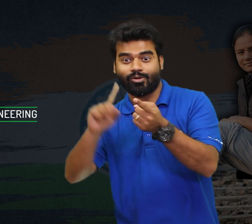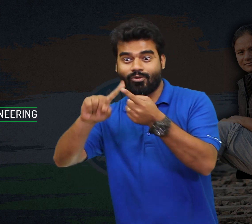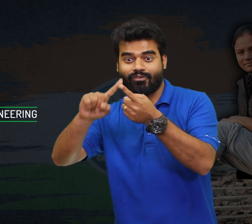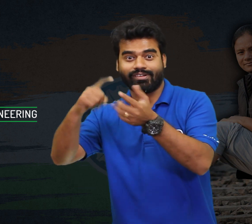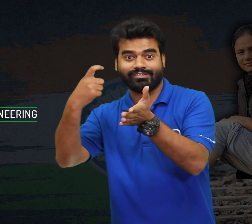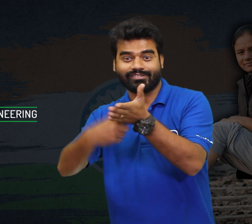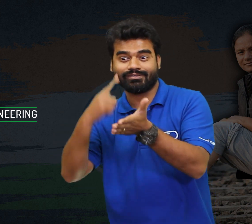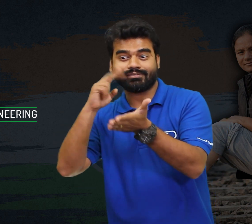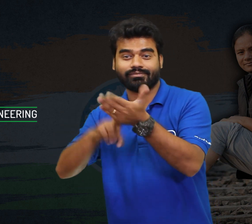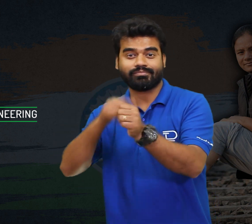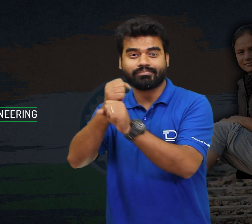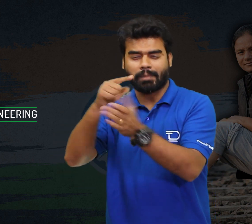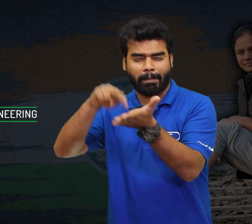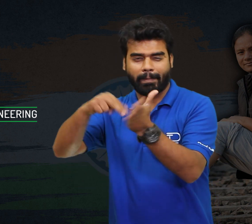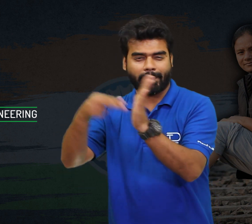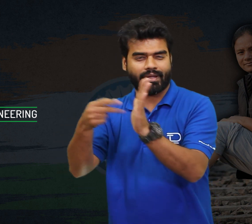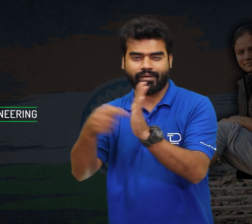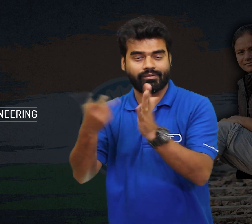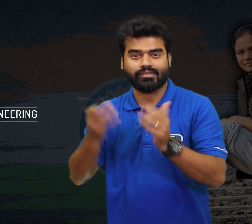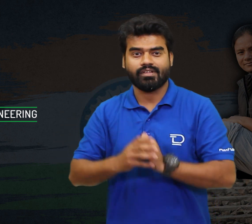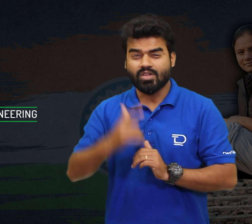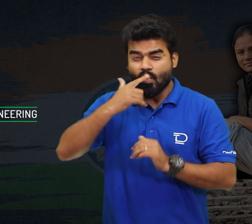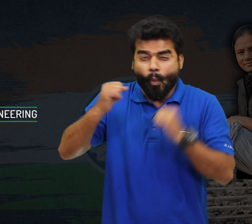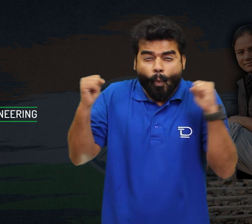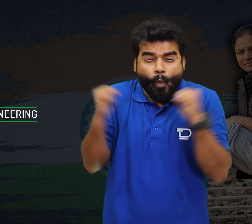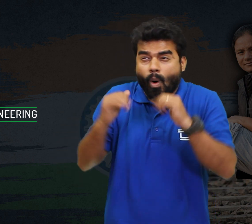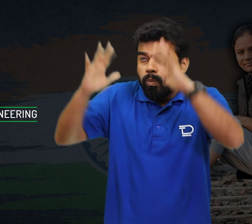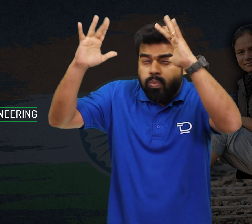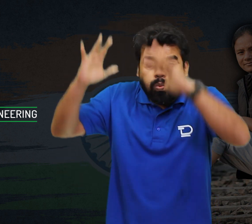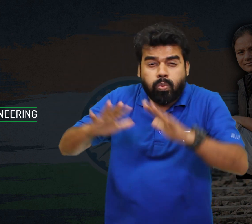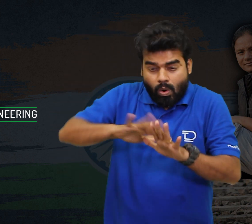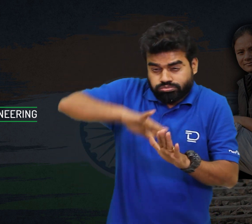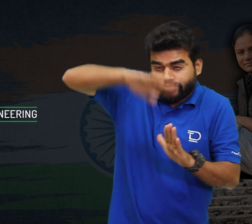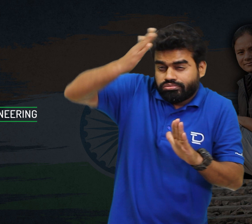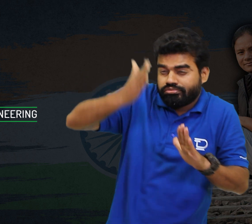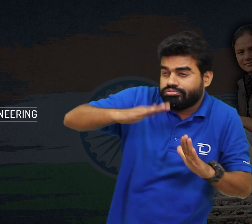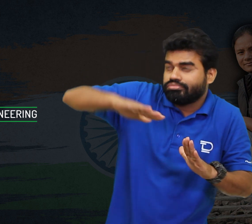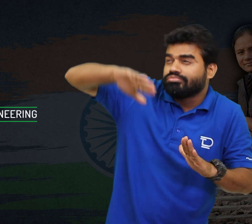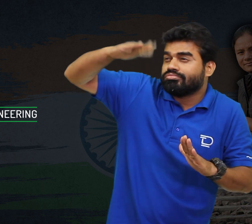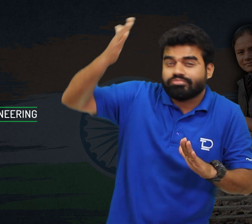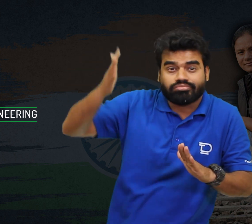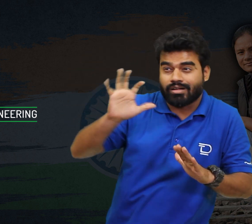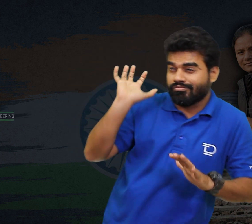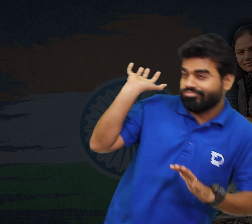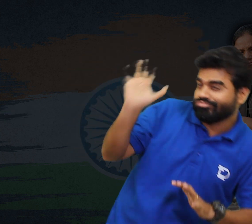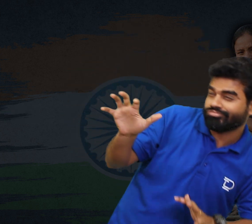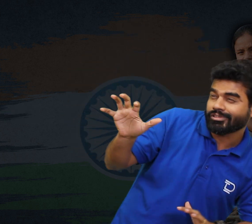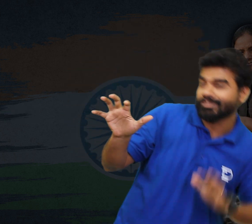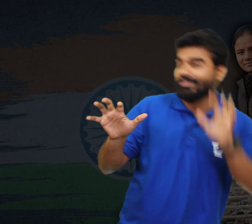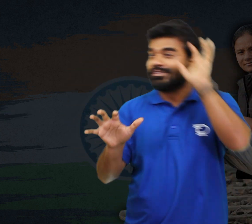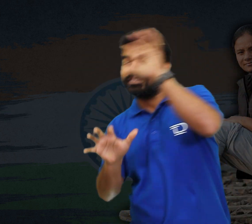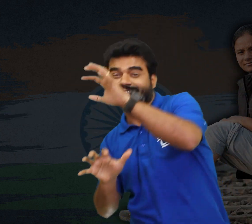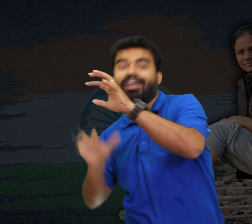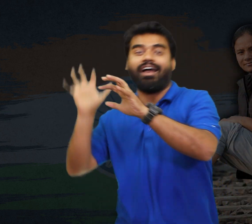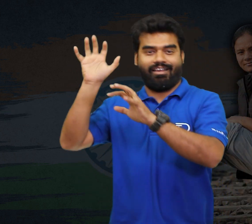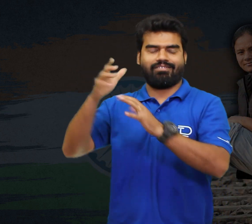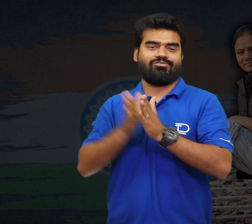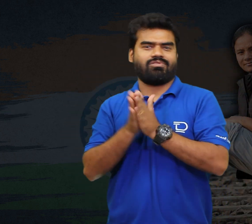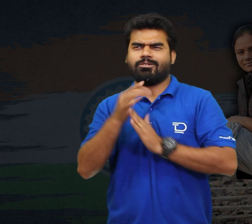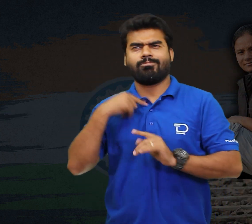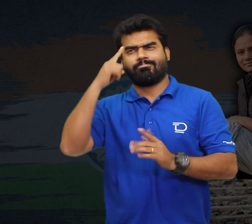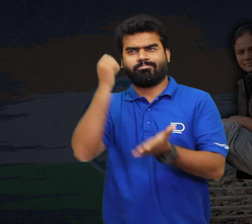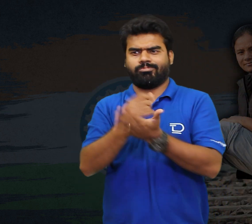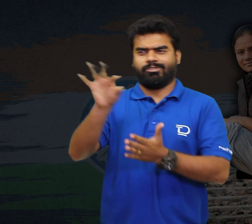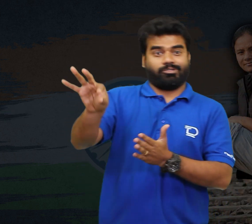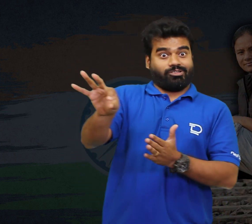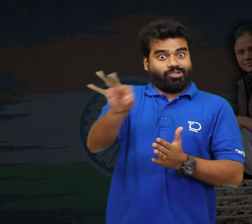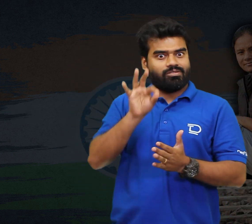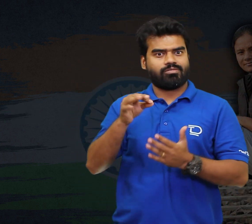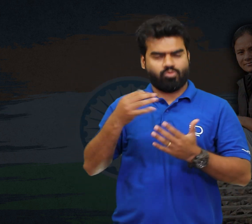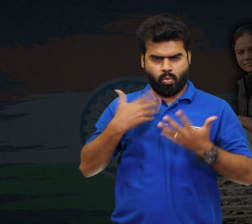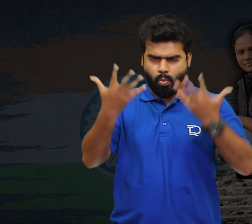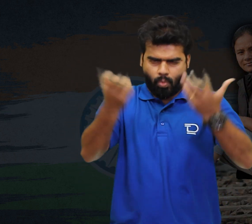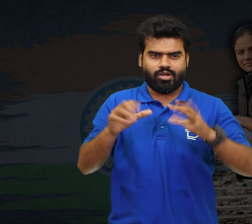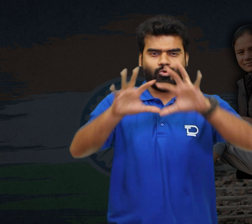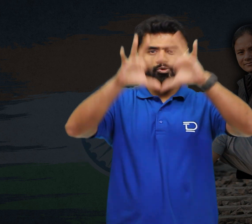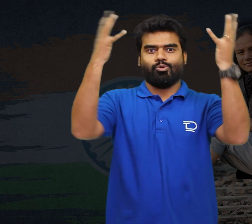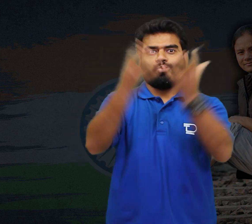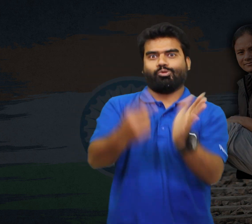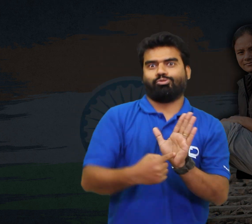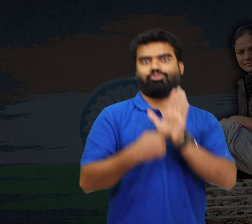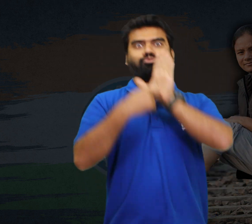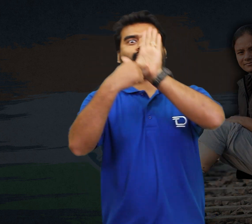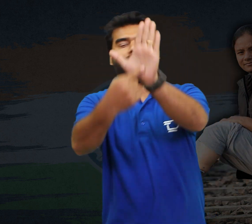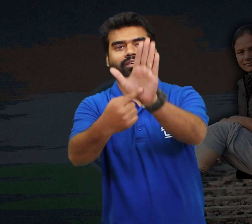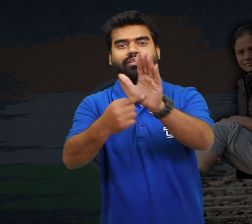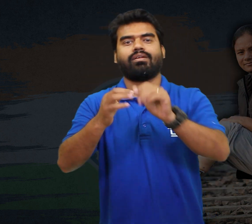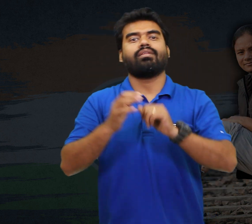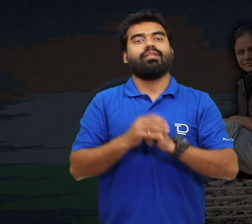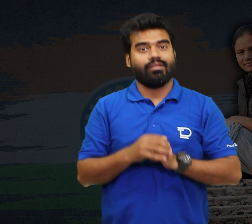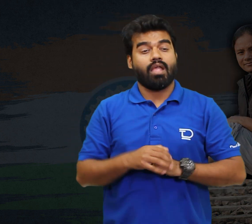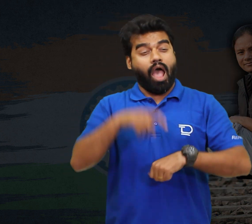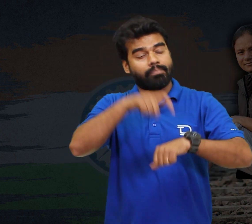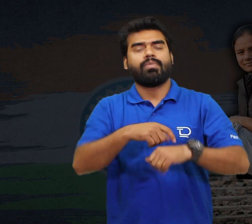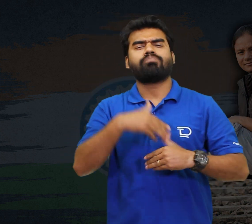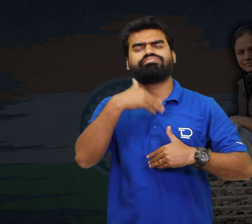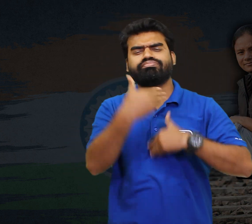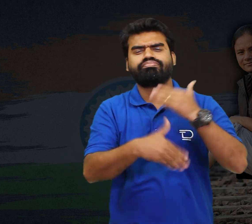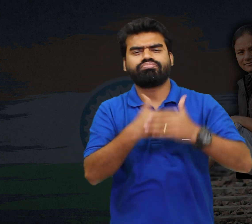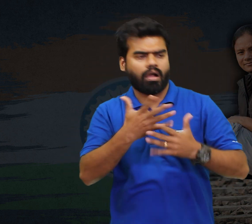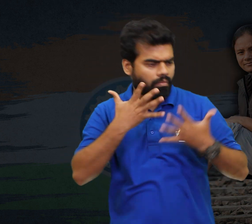what she was capable of and so she chose mountaineering.